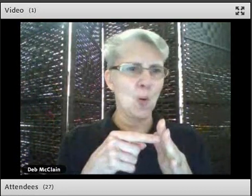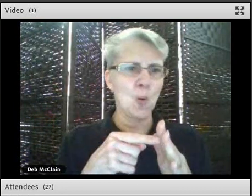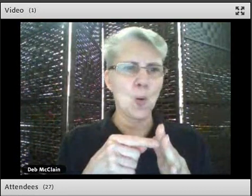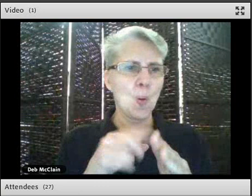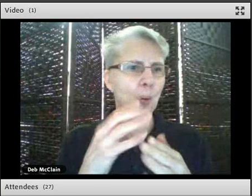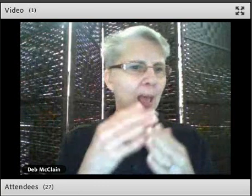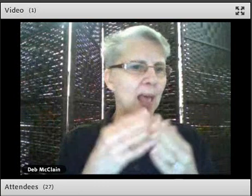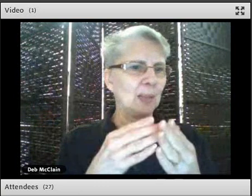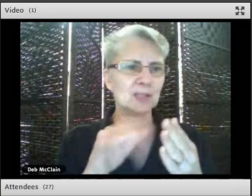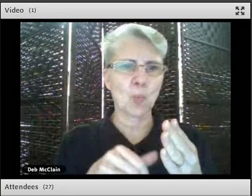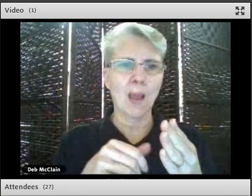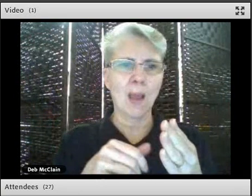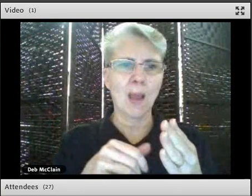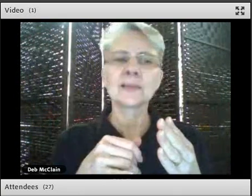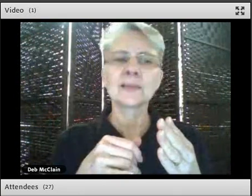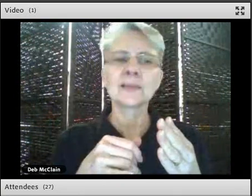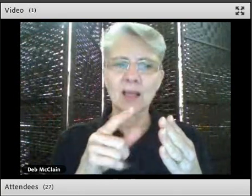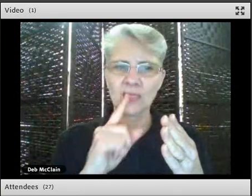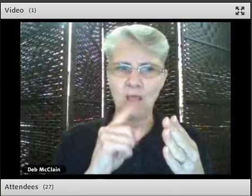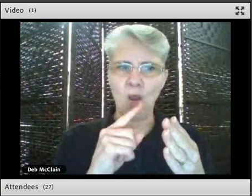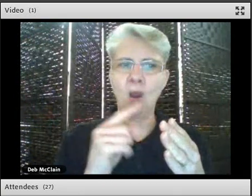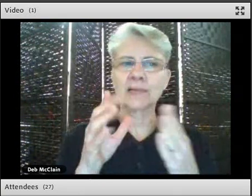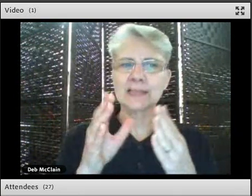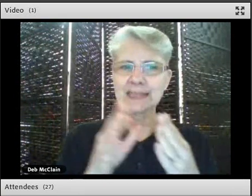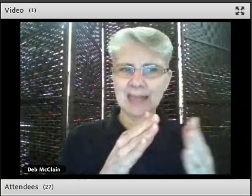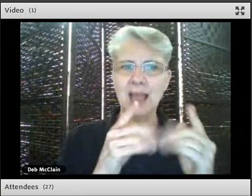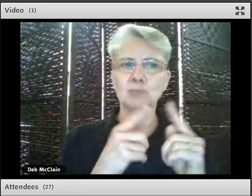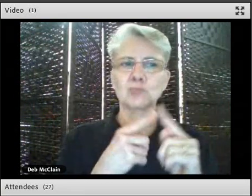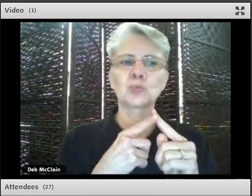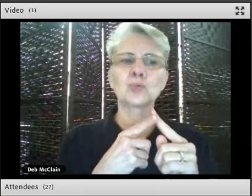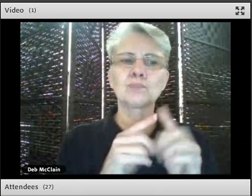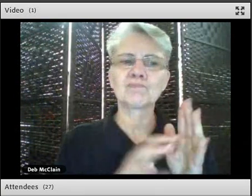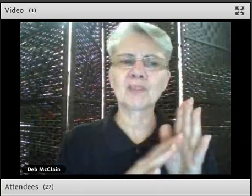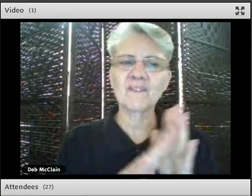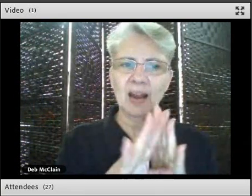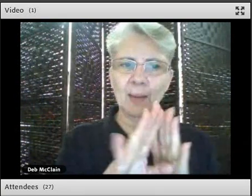They are designed to be used in a linked-data environment